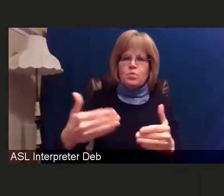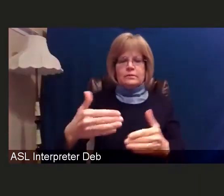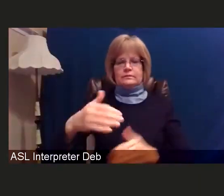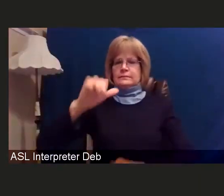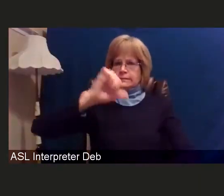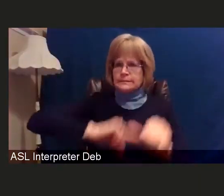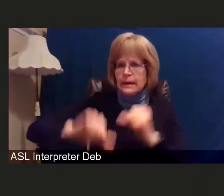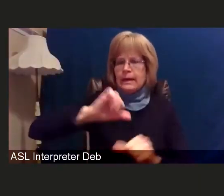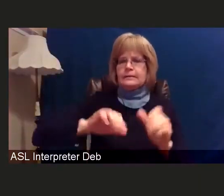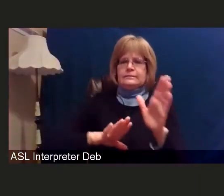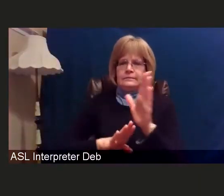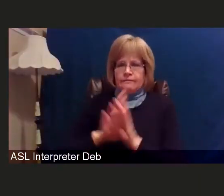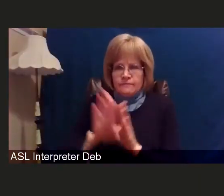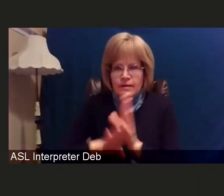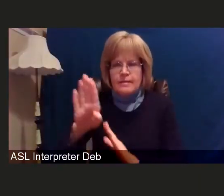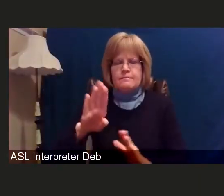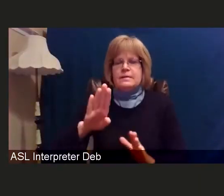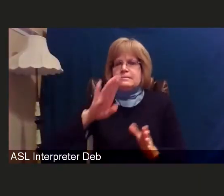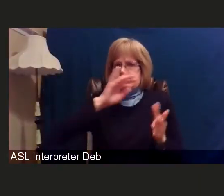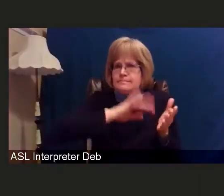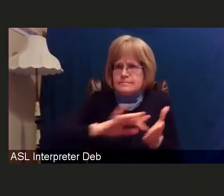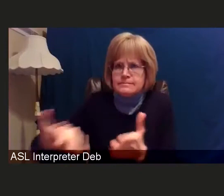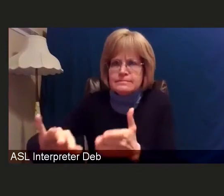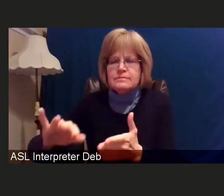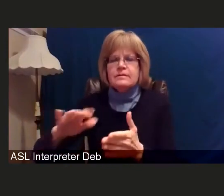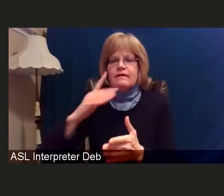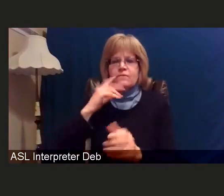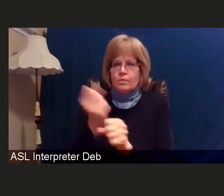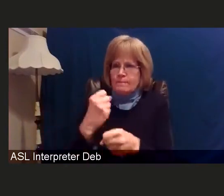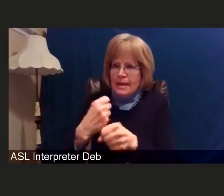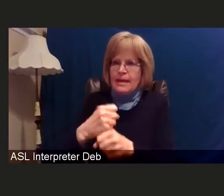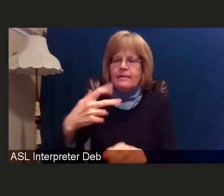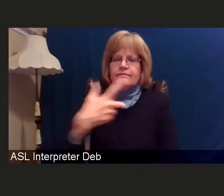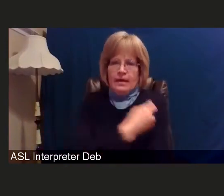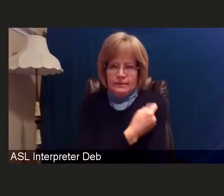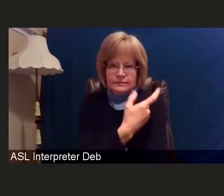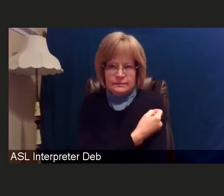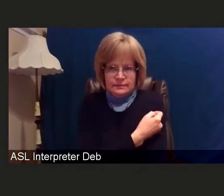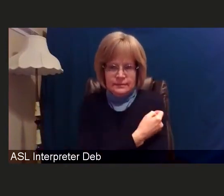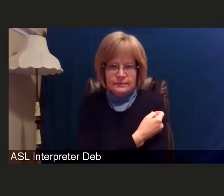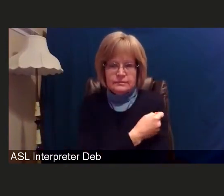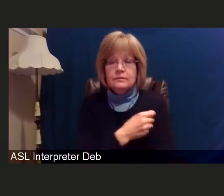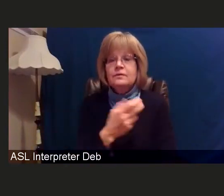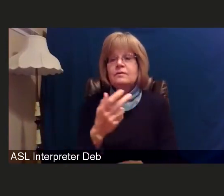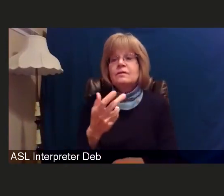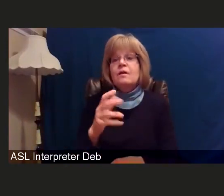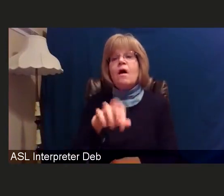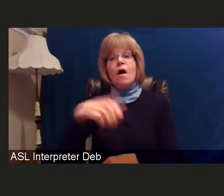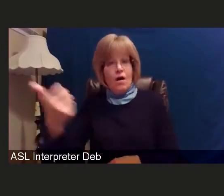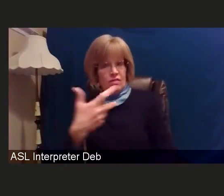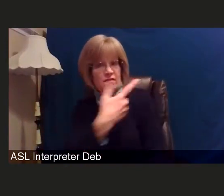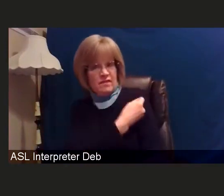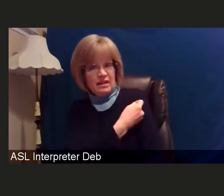production and manufacturing of these vaccines to allow what normally takes, you know, one company